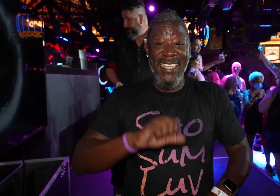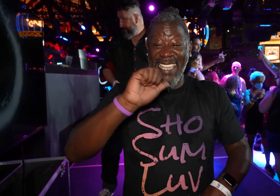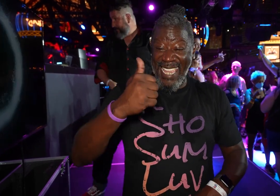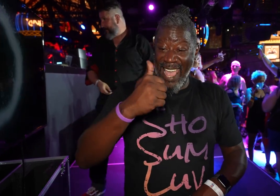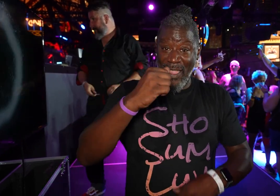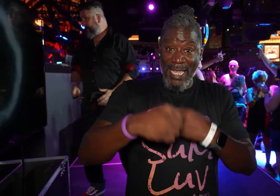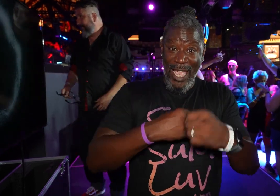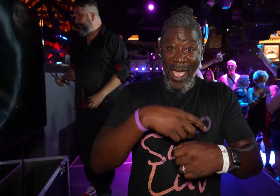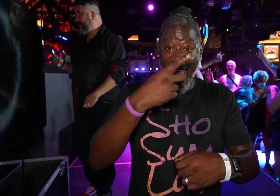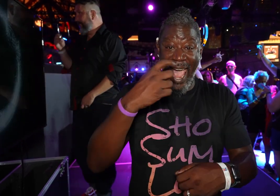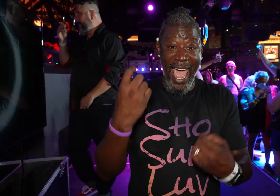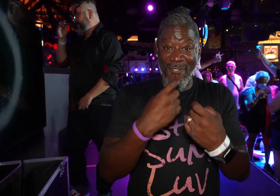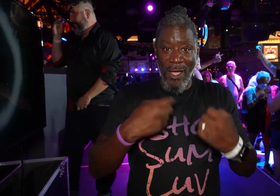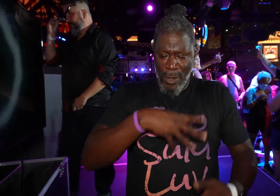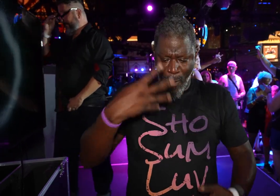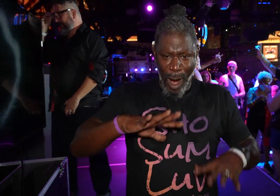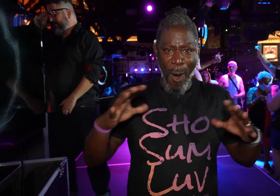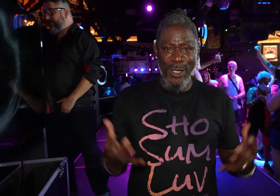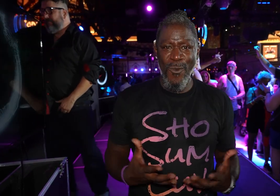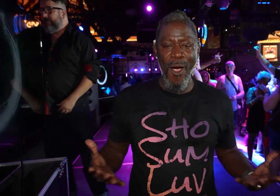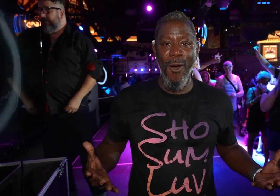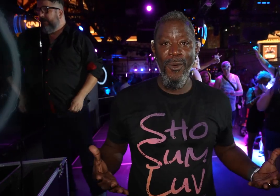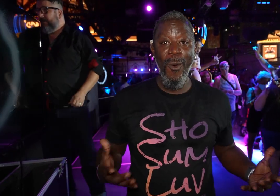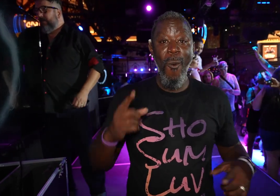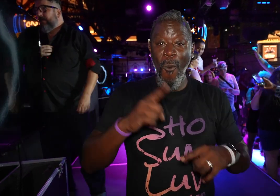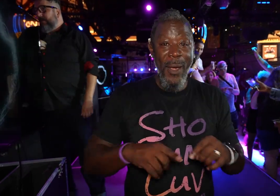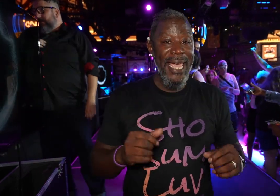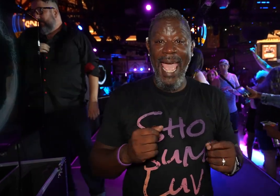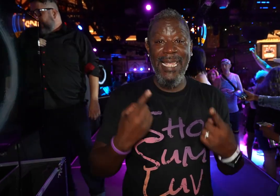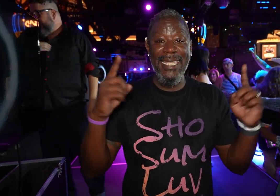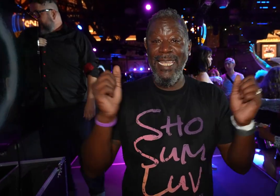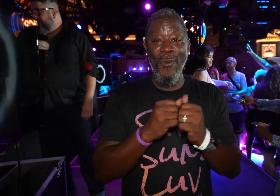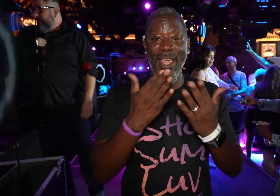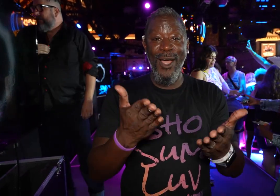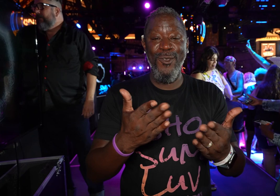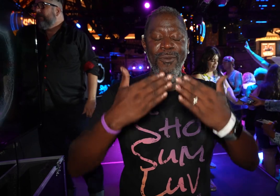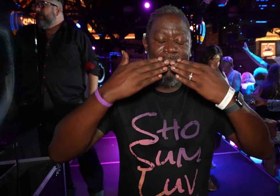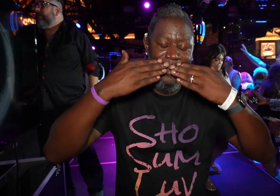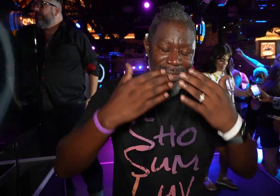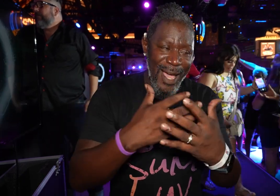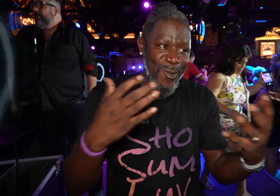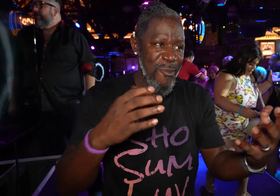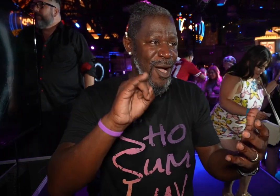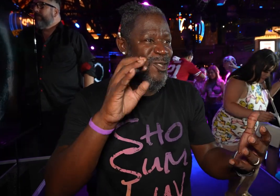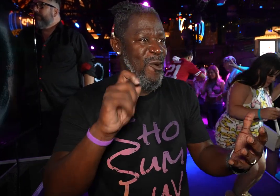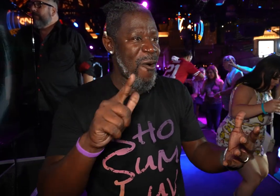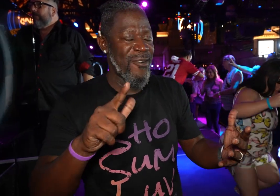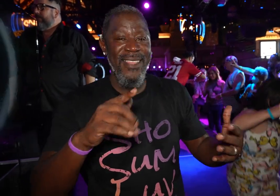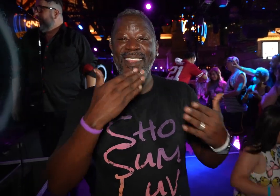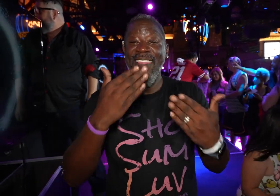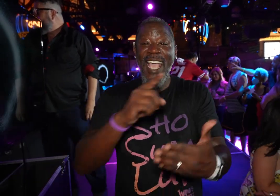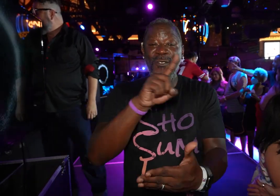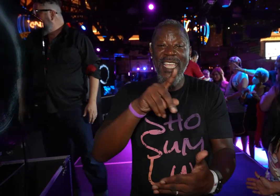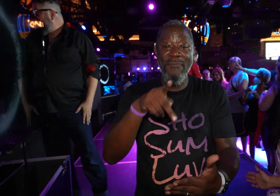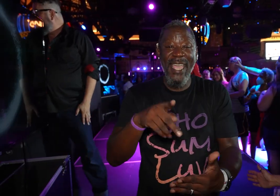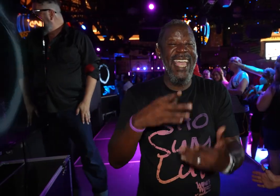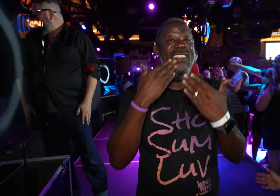the 10th anniversary celebration of Wawa's World. We couldn't have done this without you. Thank you so much Joel, thank you ZVRS/Purple,